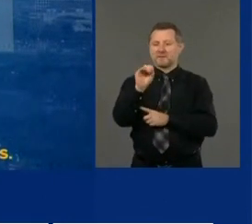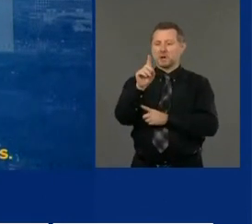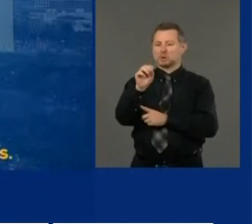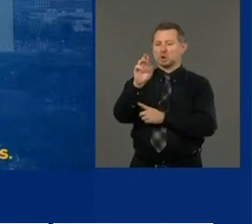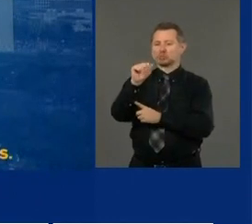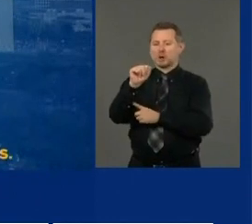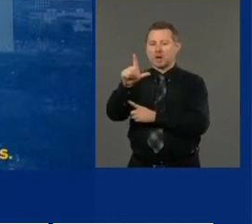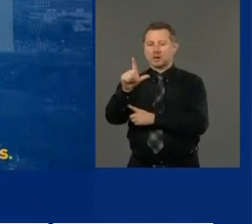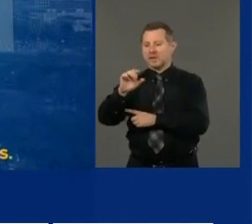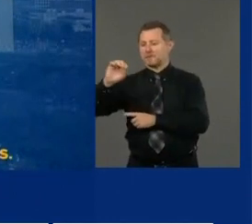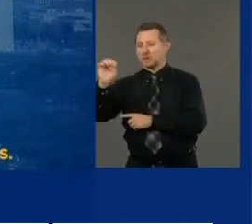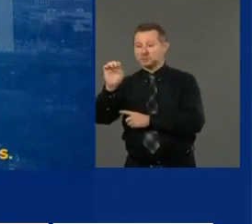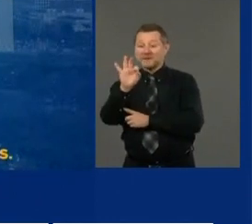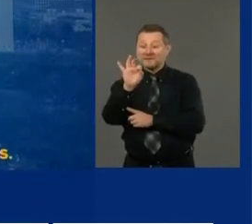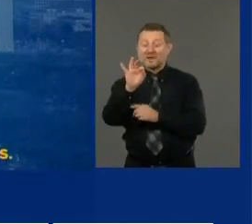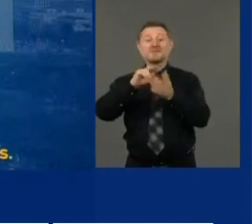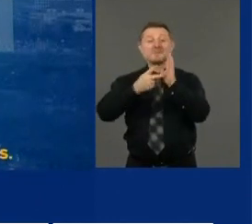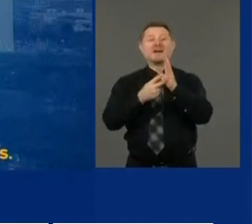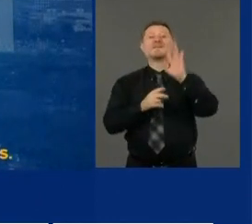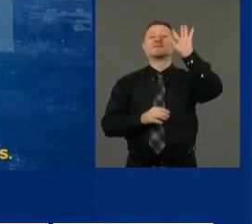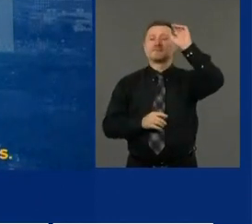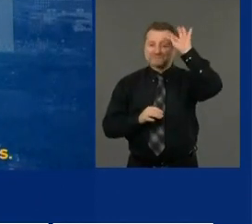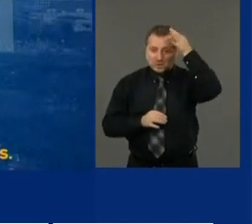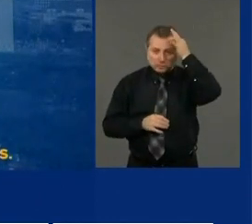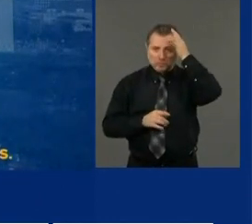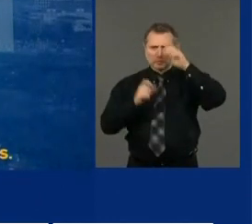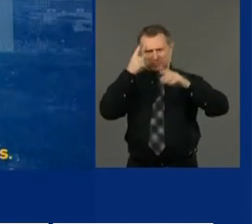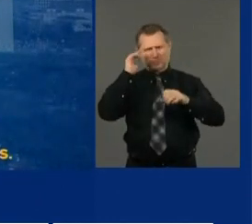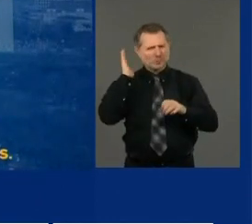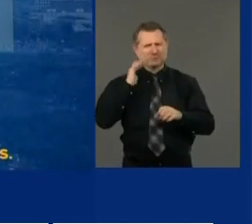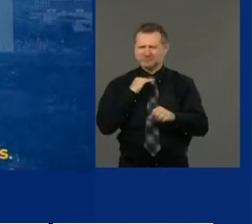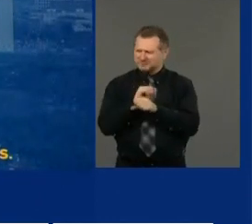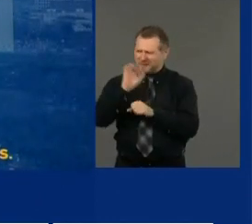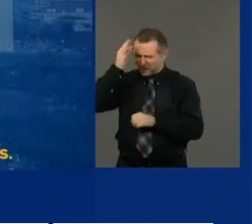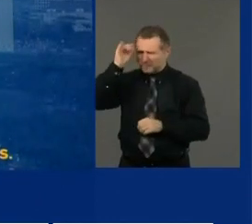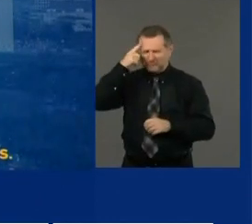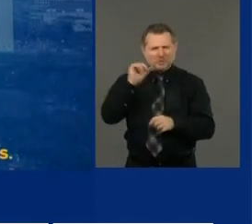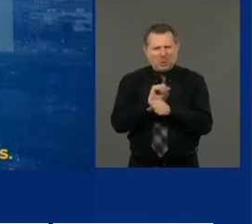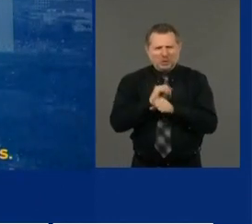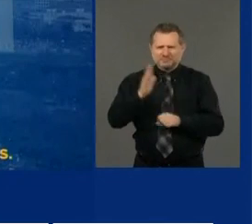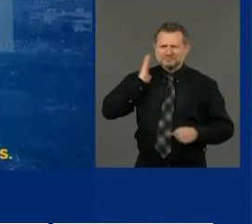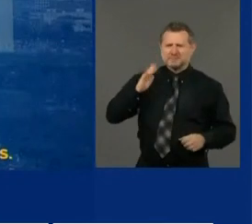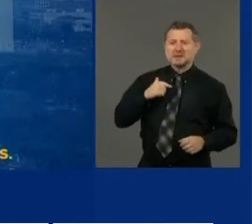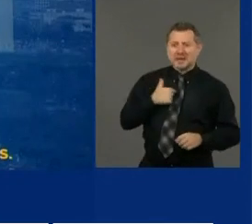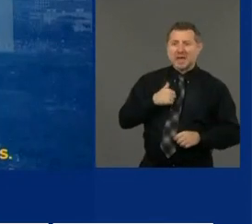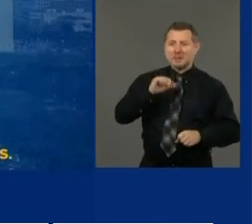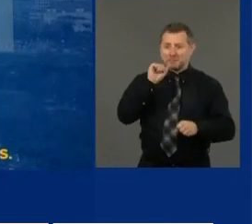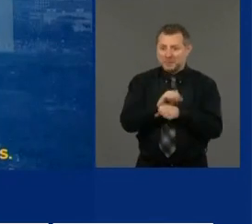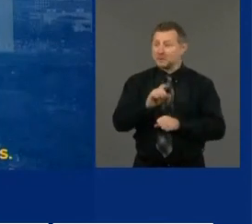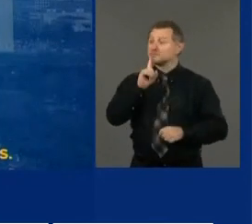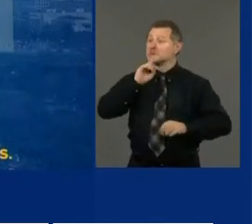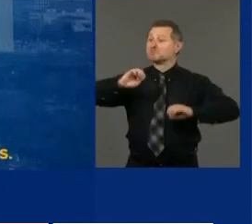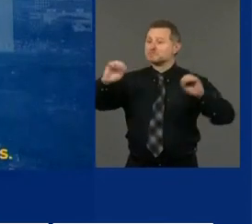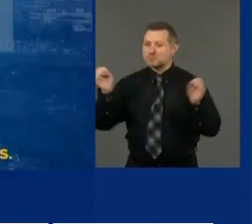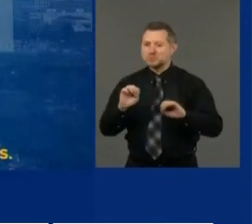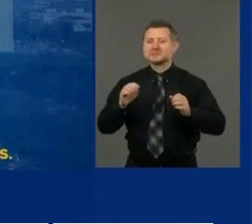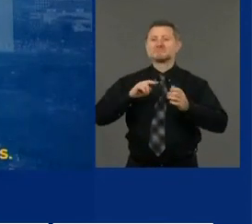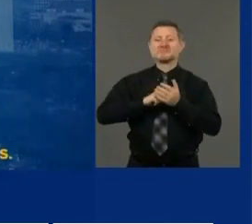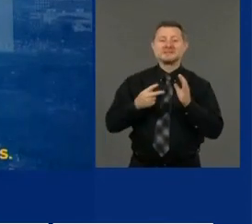FEDERAL EMERGENCIES? THE FEDERAL GOVERNMENT.